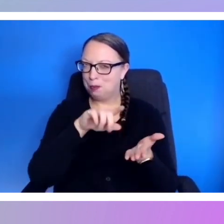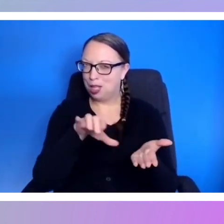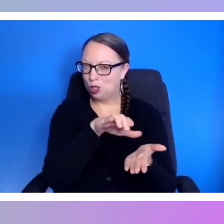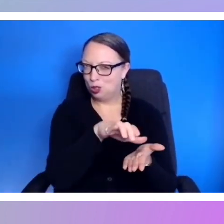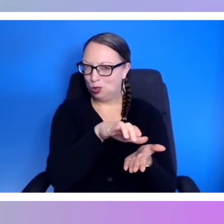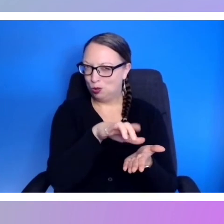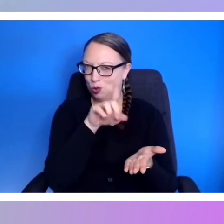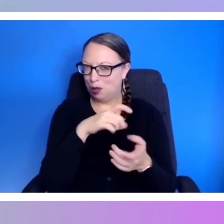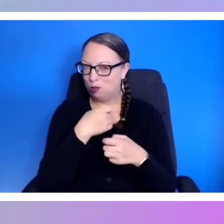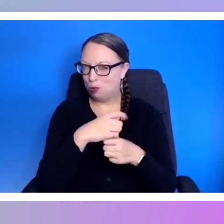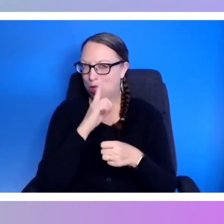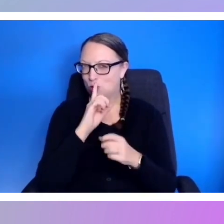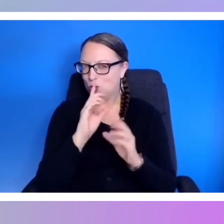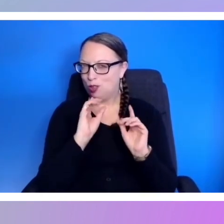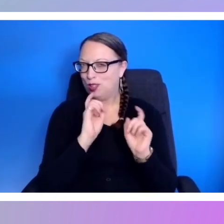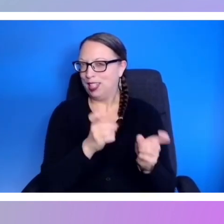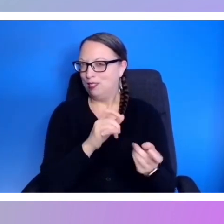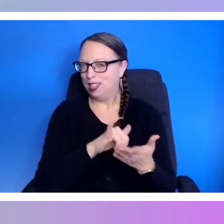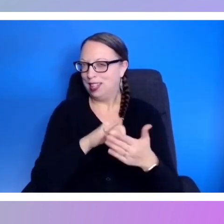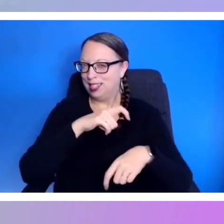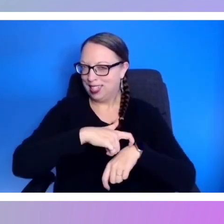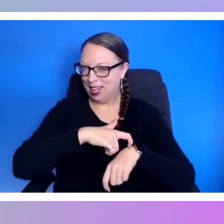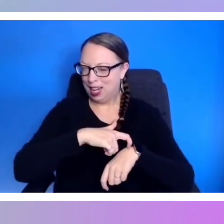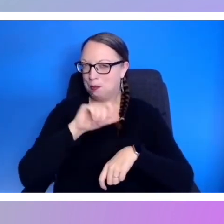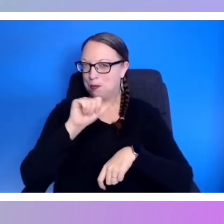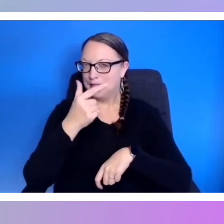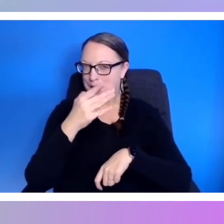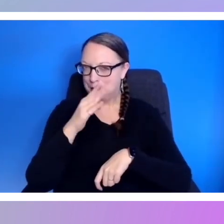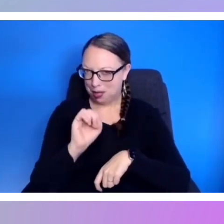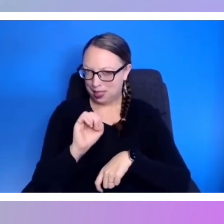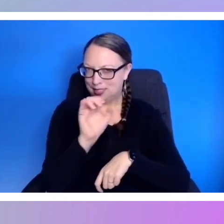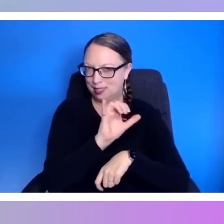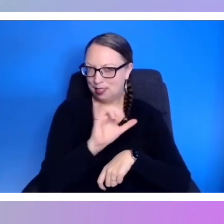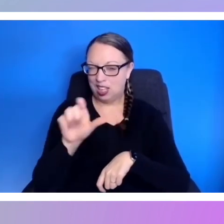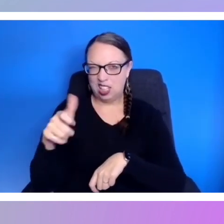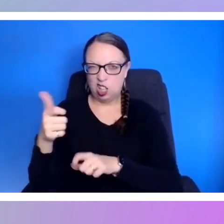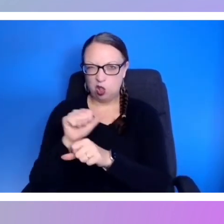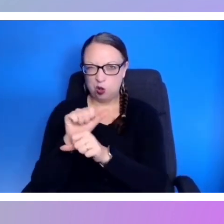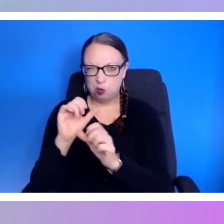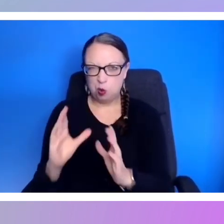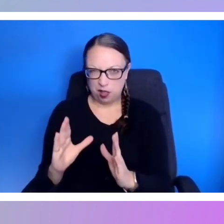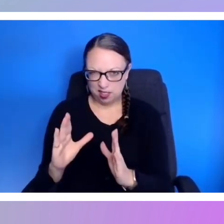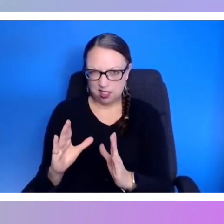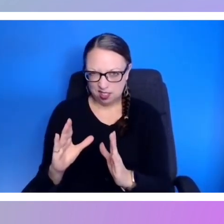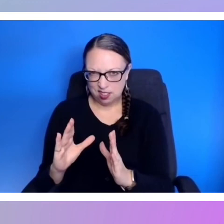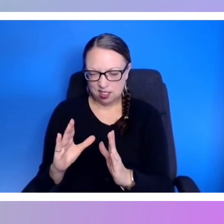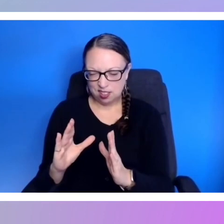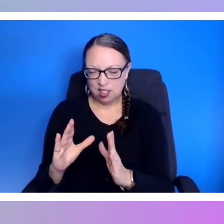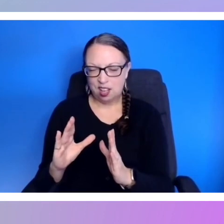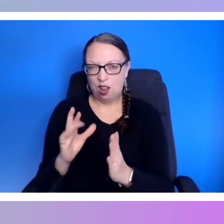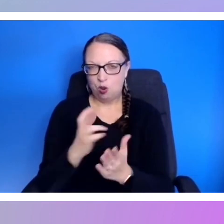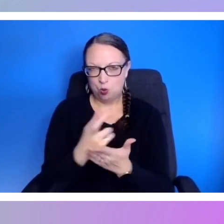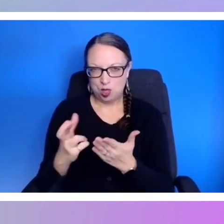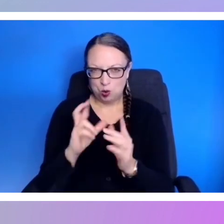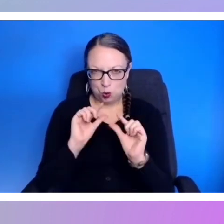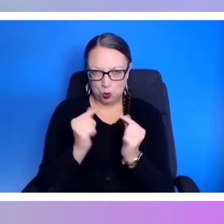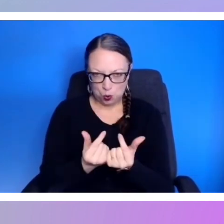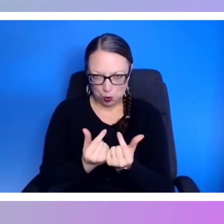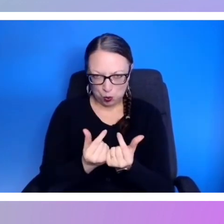that they're given the time the space you're a bit like any other deploy employee, resource group, roles and responsibilities